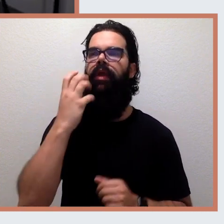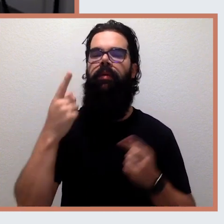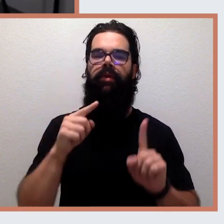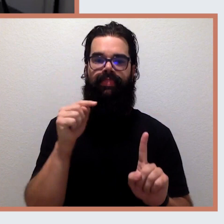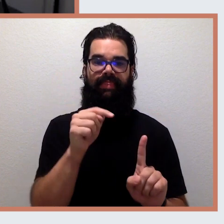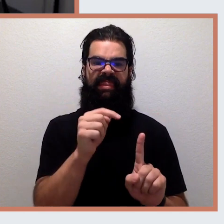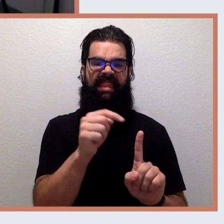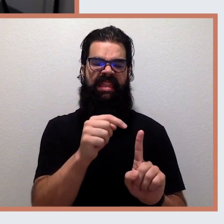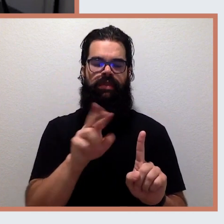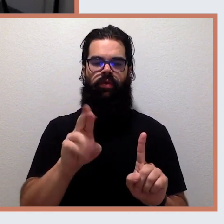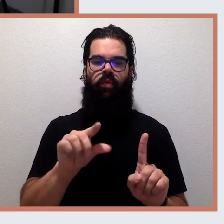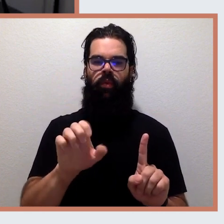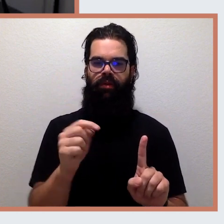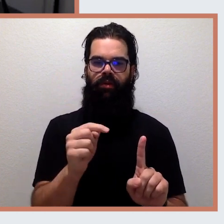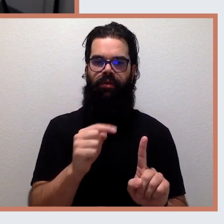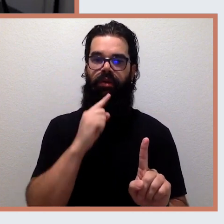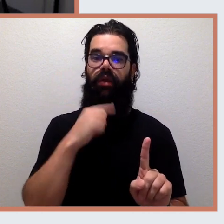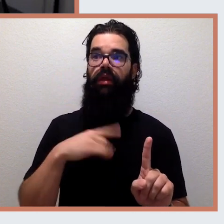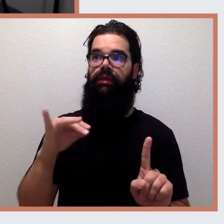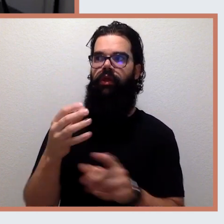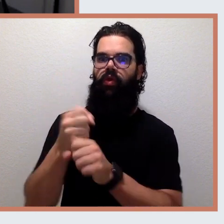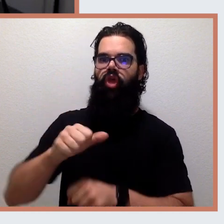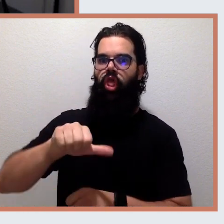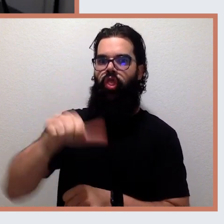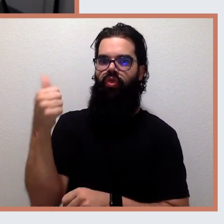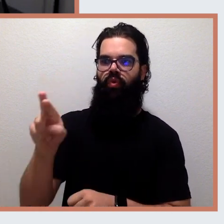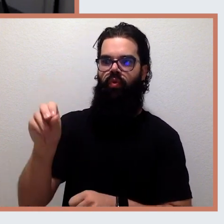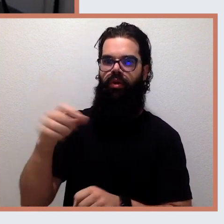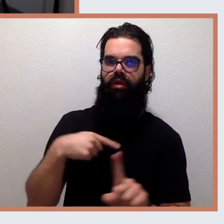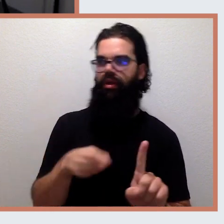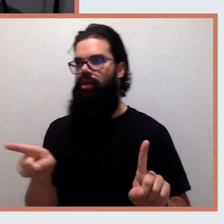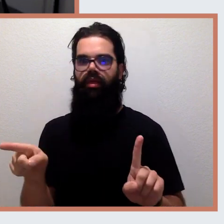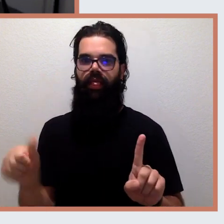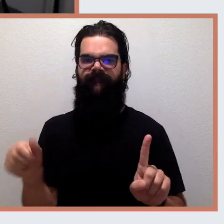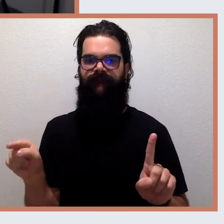something amazing happened when I auditioned for that role. I actually got to called in for a different role,